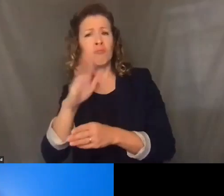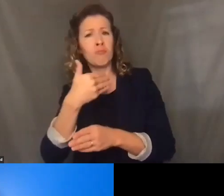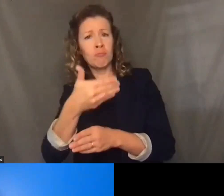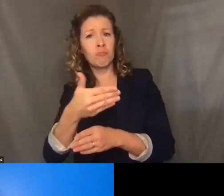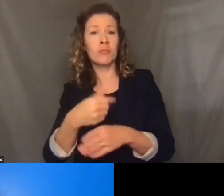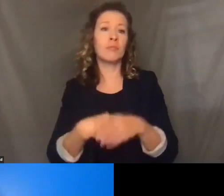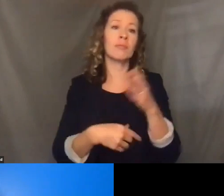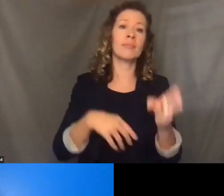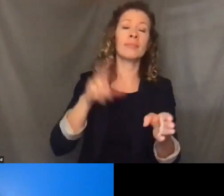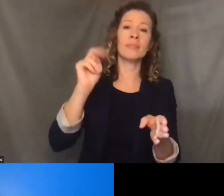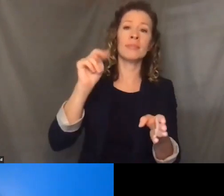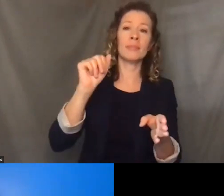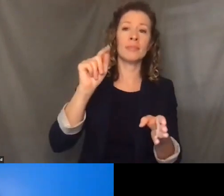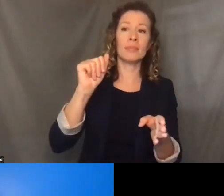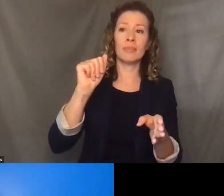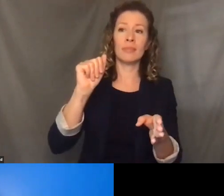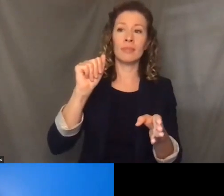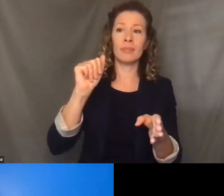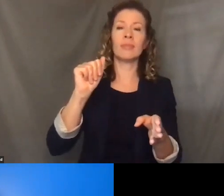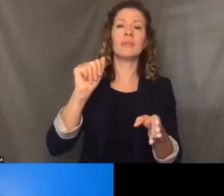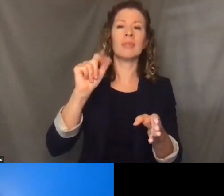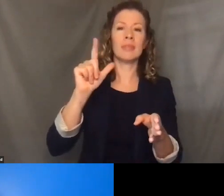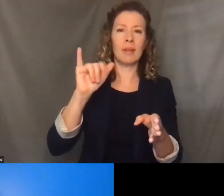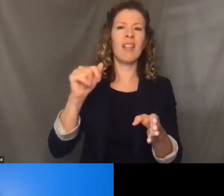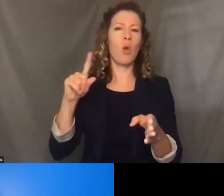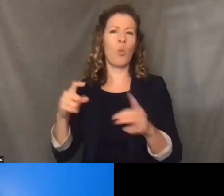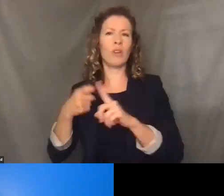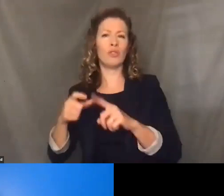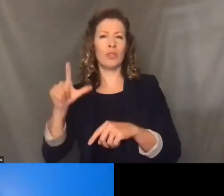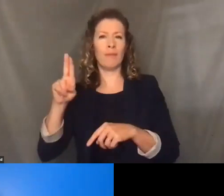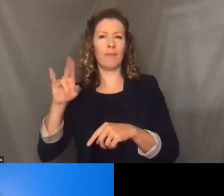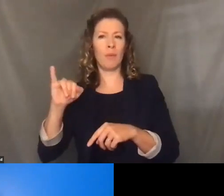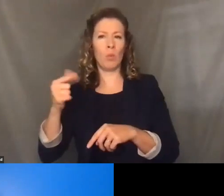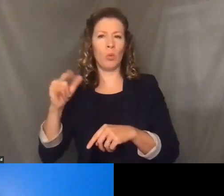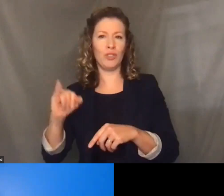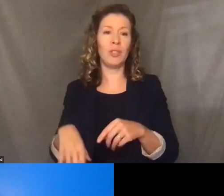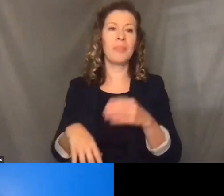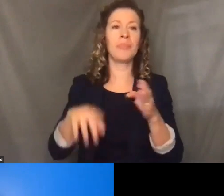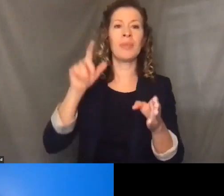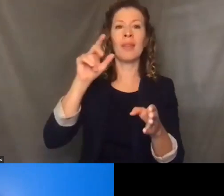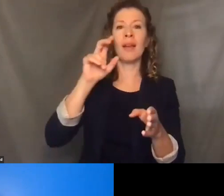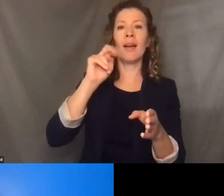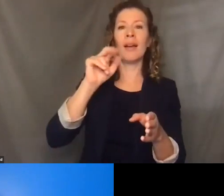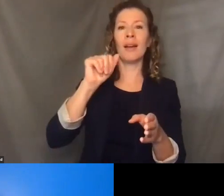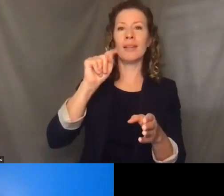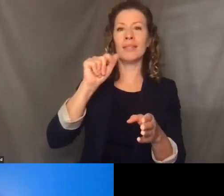so yeah i think there's again a trade-off between quality and quantity because